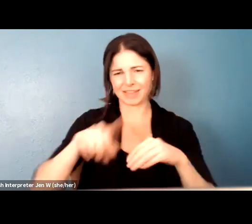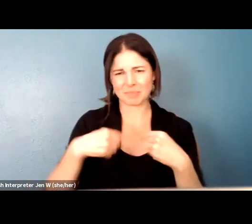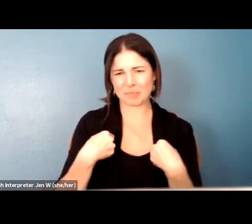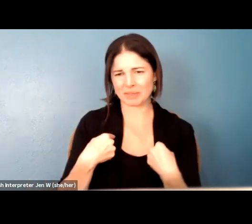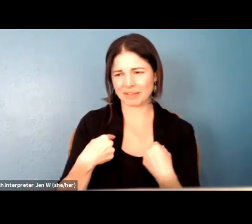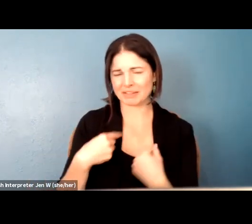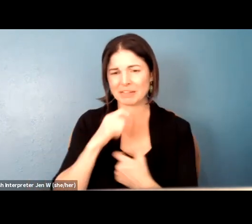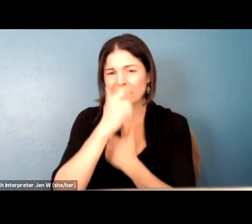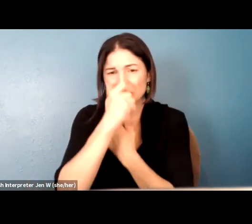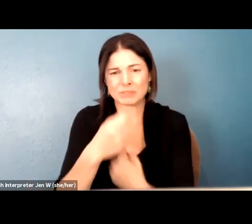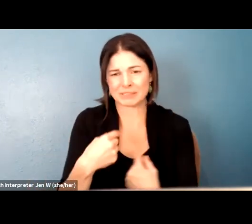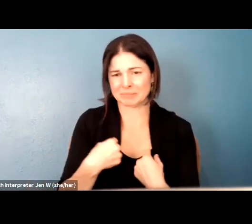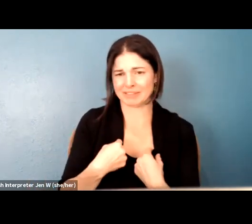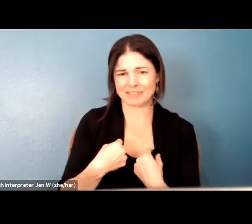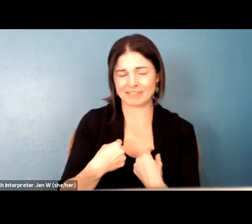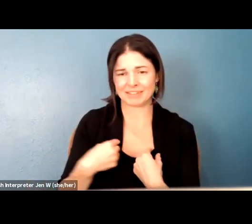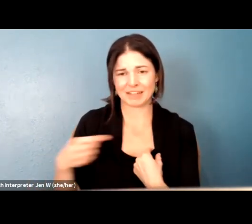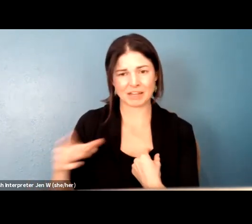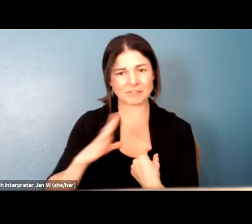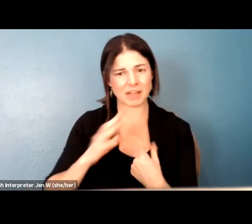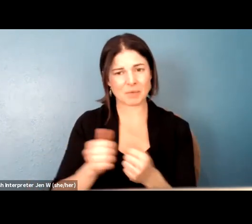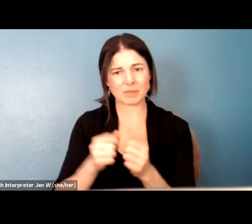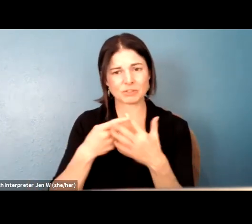satisfied with starting educational research with one